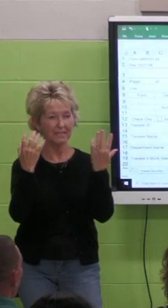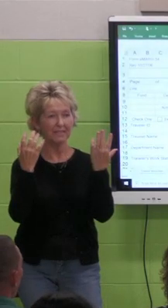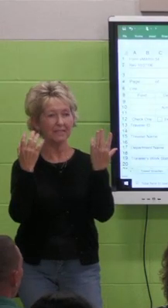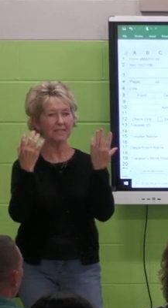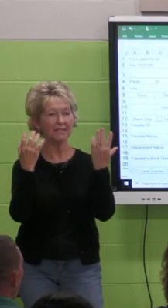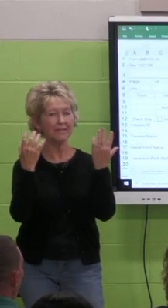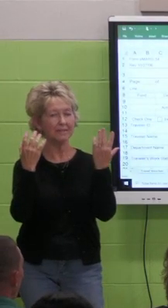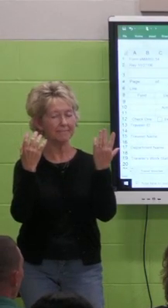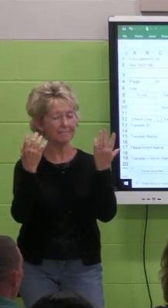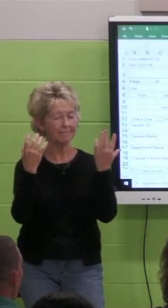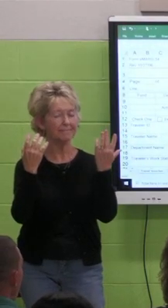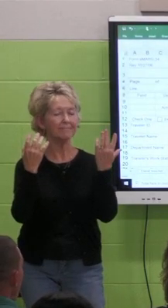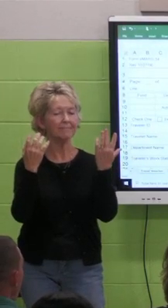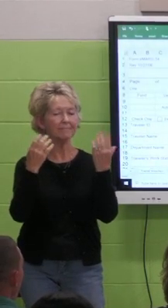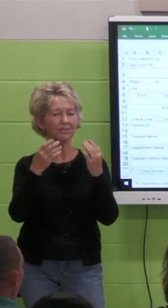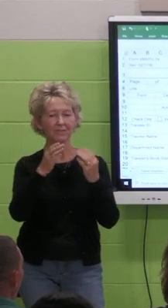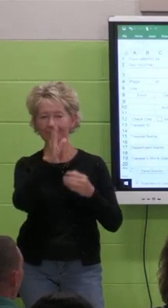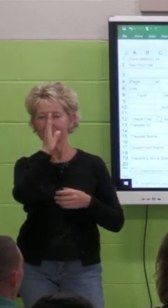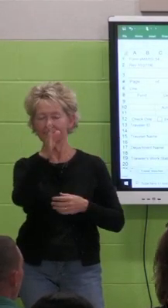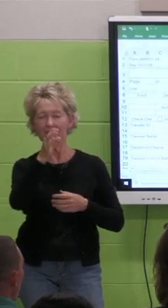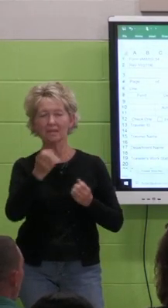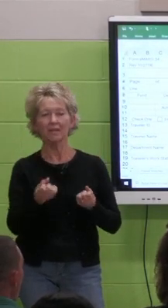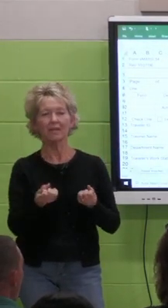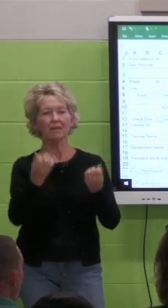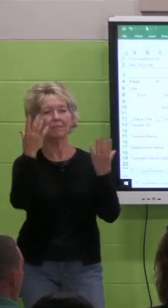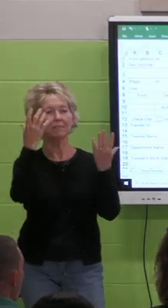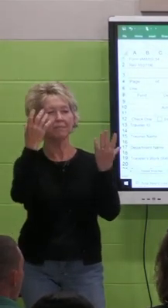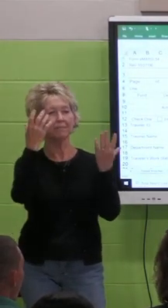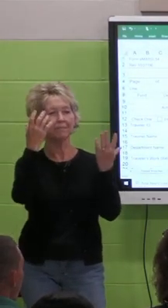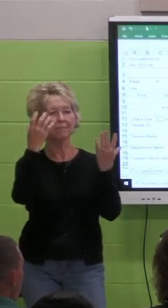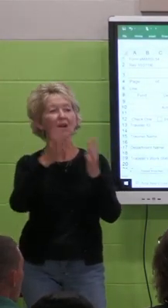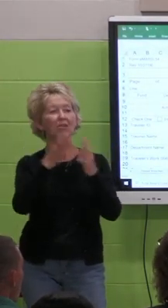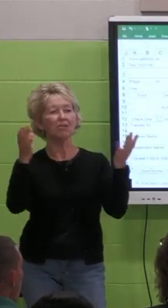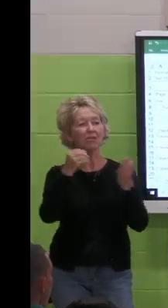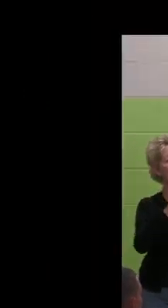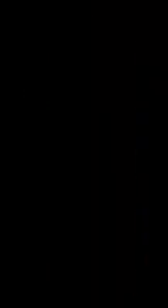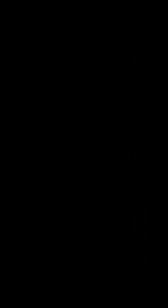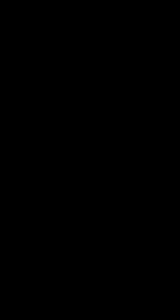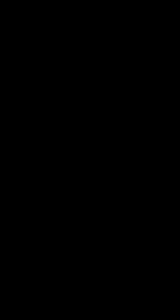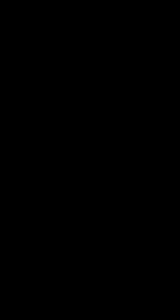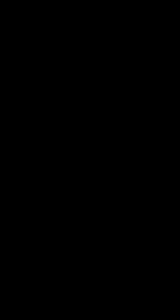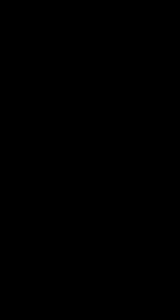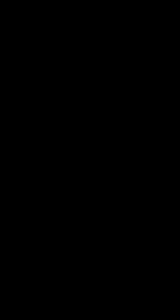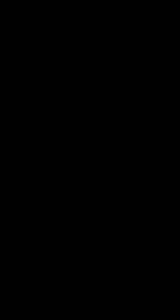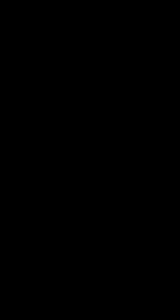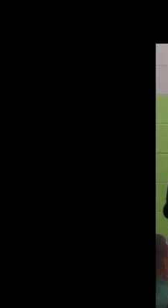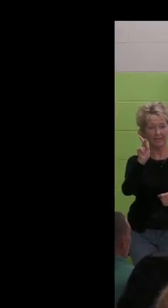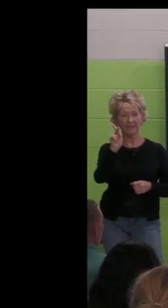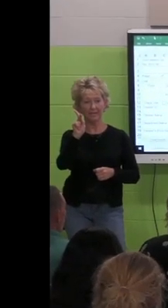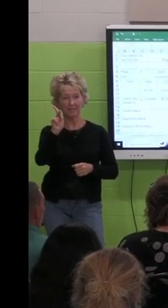just going to be fully transparent there's a lot of money sitting in a local bank and that money